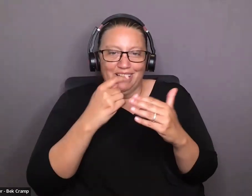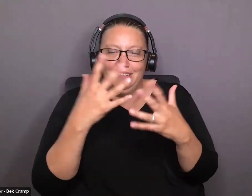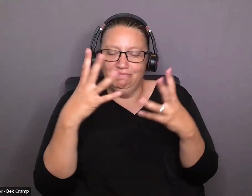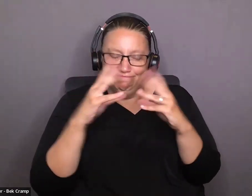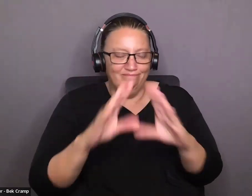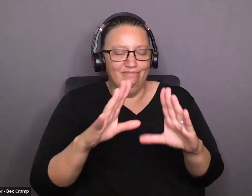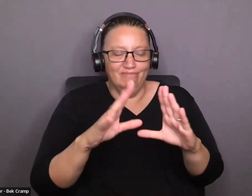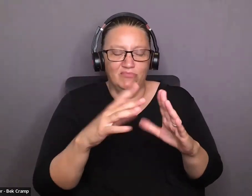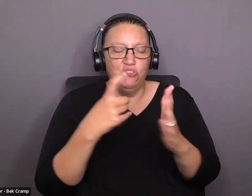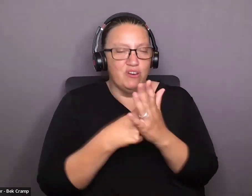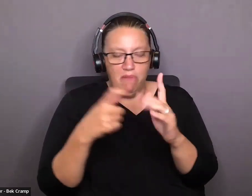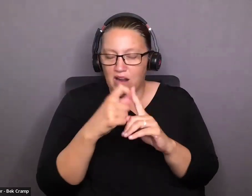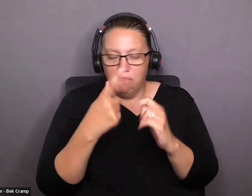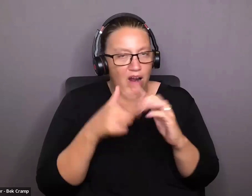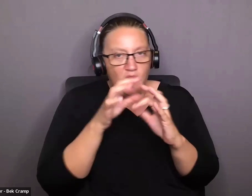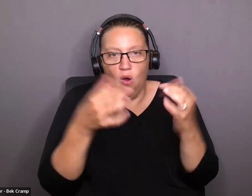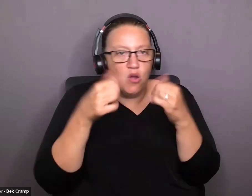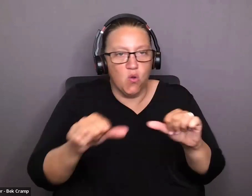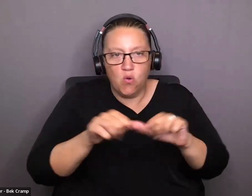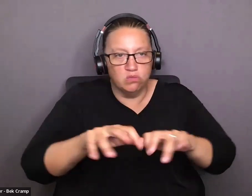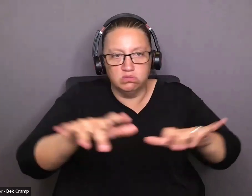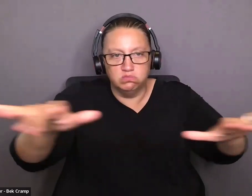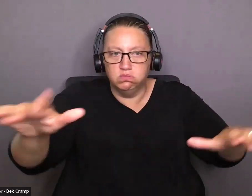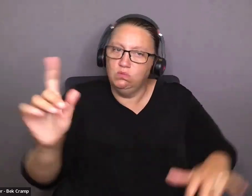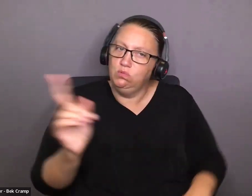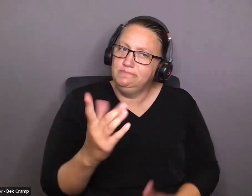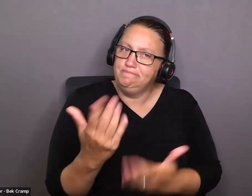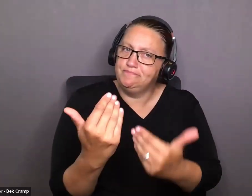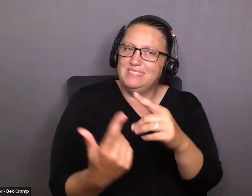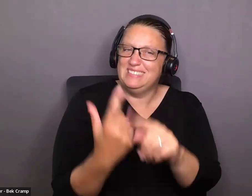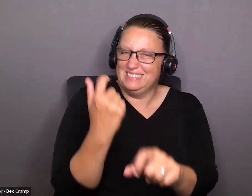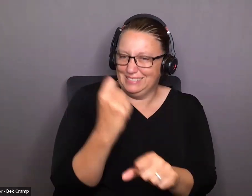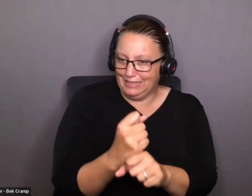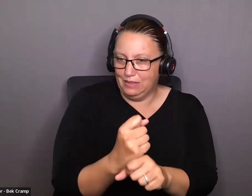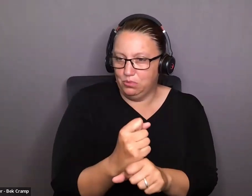but aren't being widely used? Can you share examples or ideas about